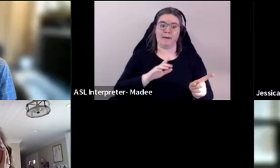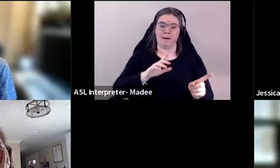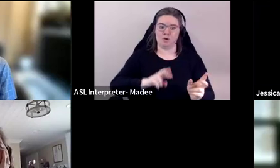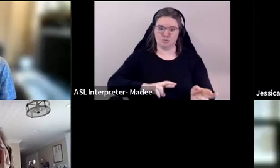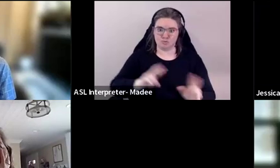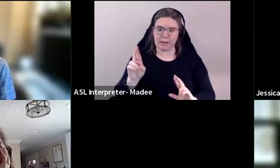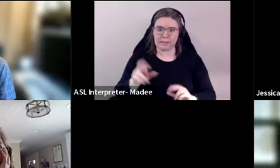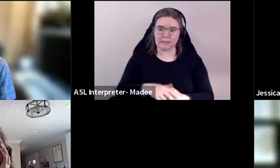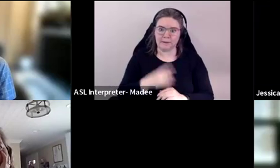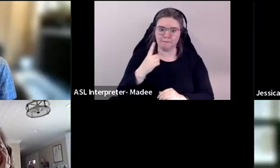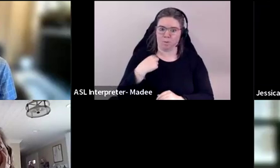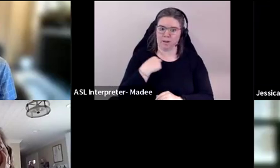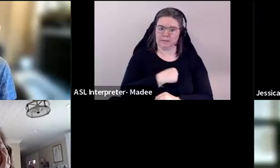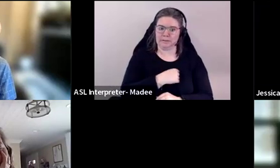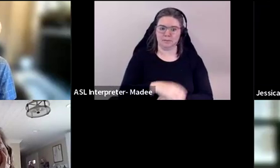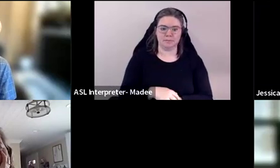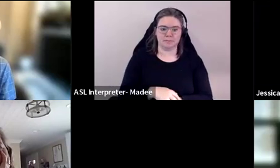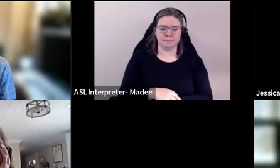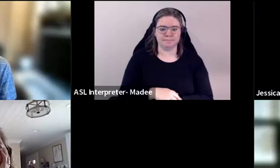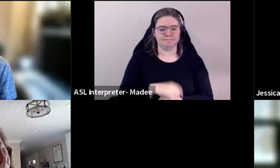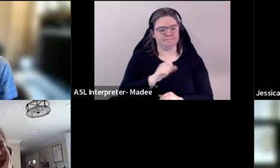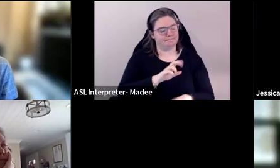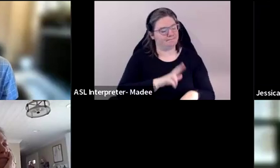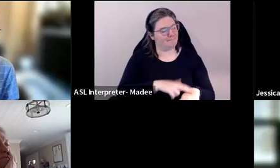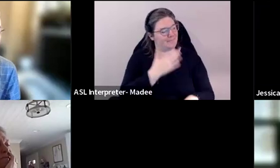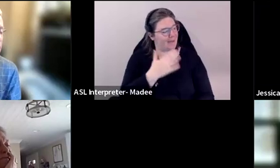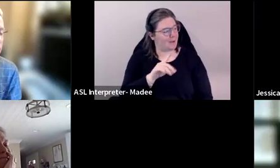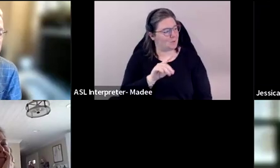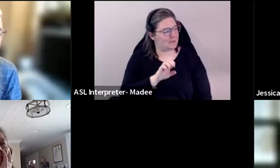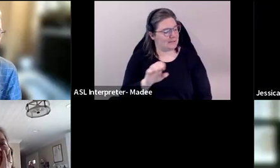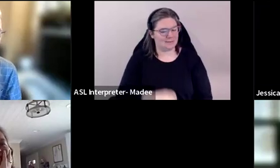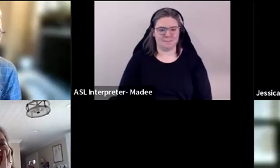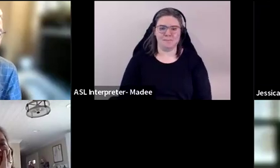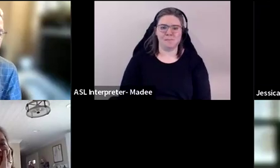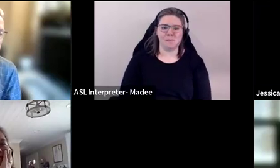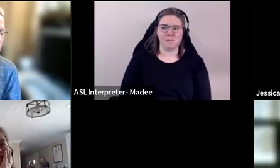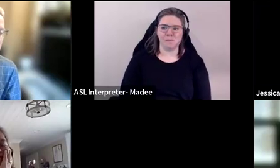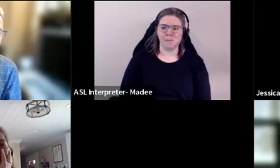Don Dew: Absolutely well, thank you. Thank you, Dave. Don Dew: Rebecca.